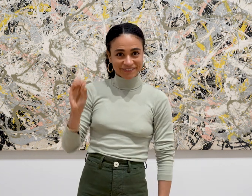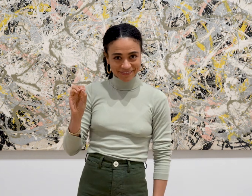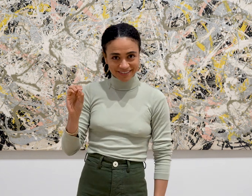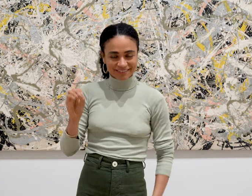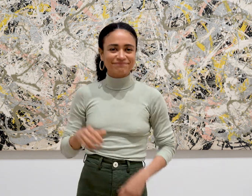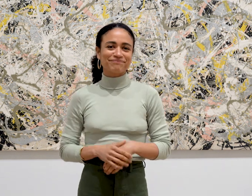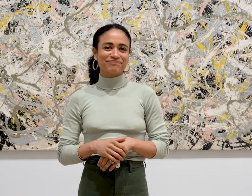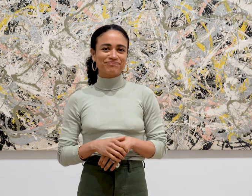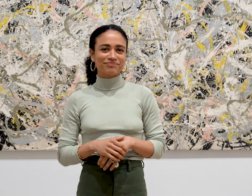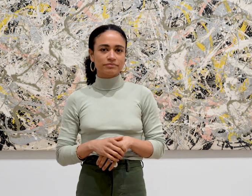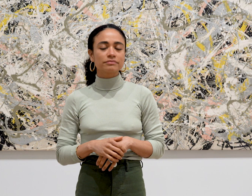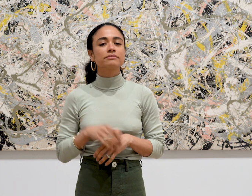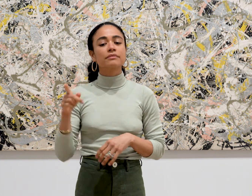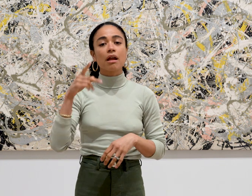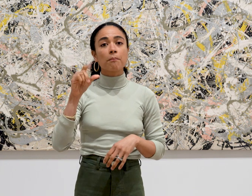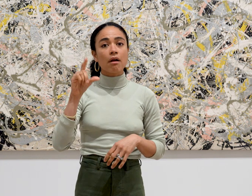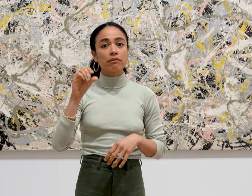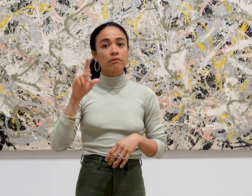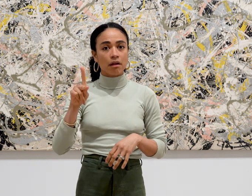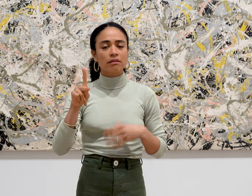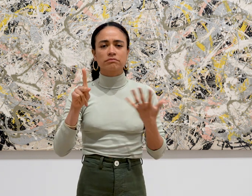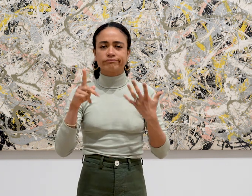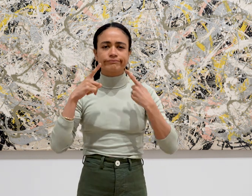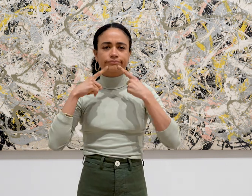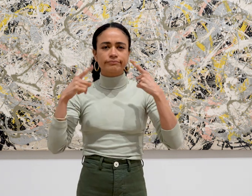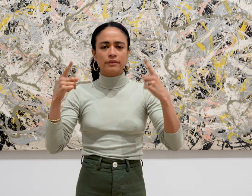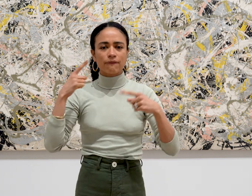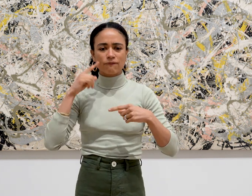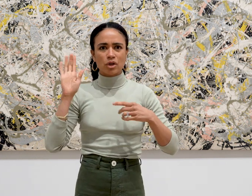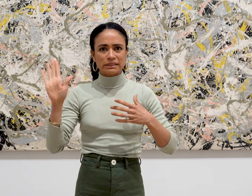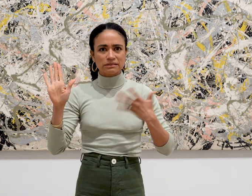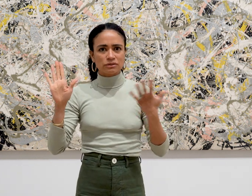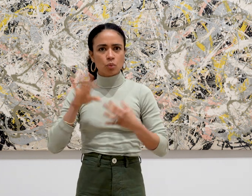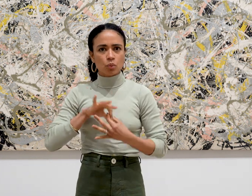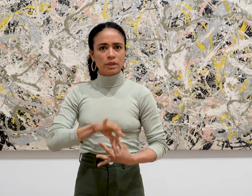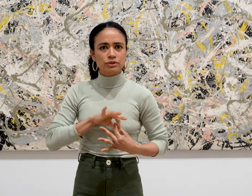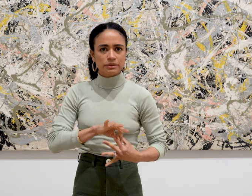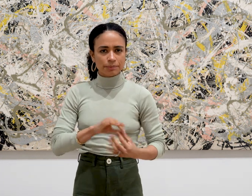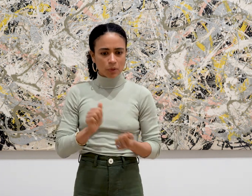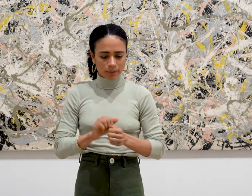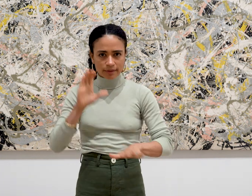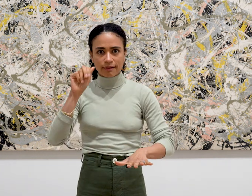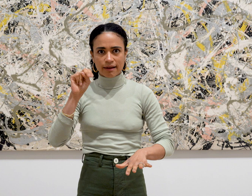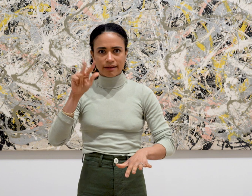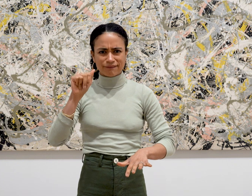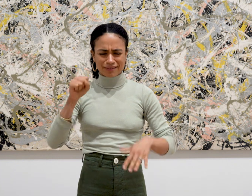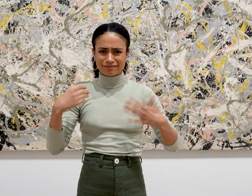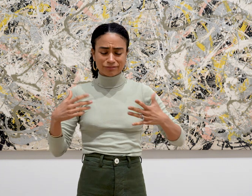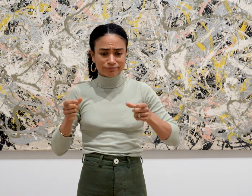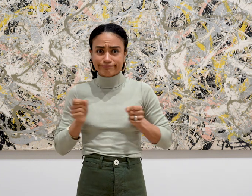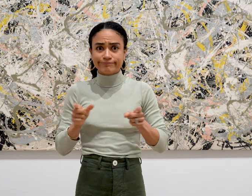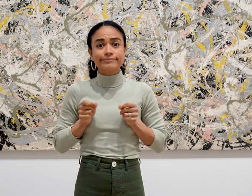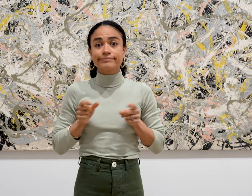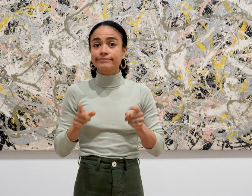Pollock was known for his unique relationship to the canvas and his use of spontaneity.